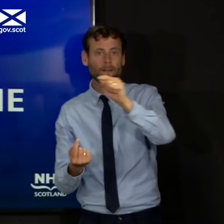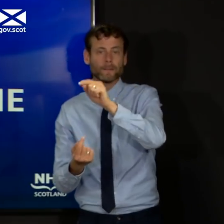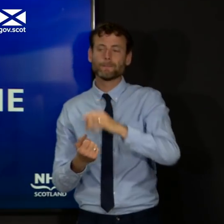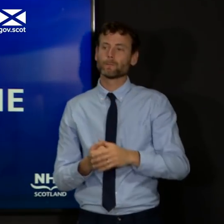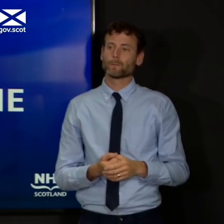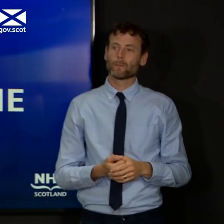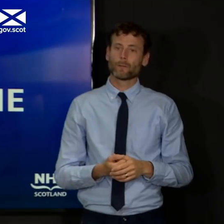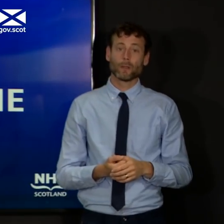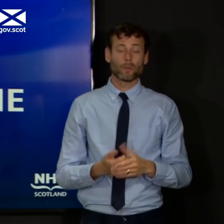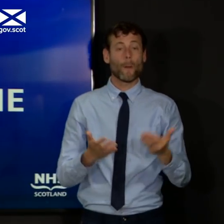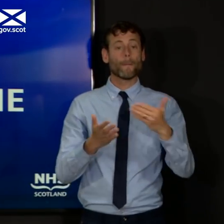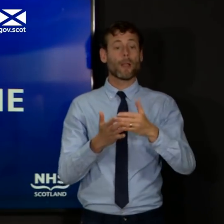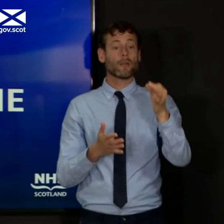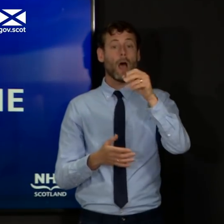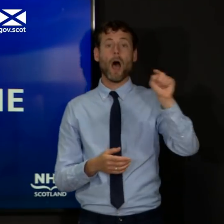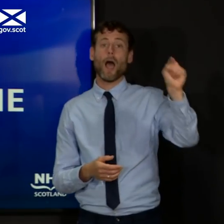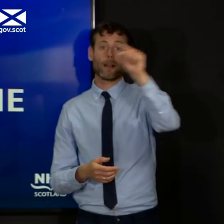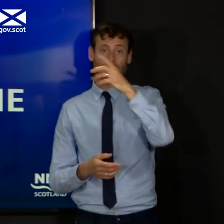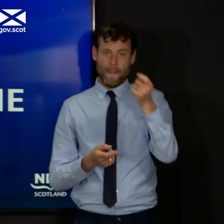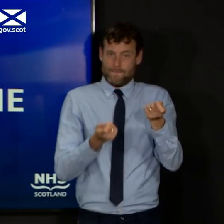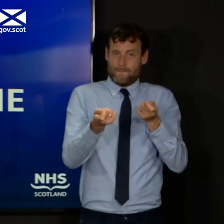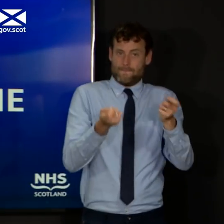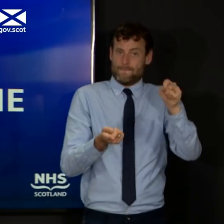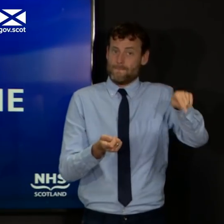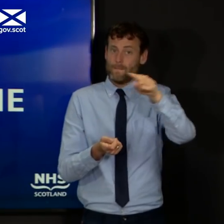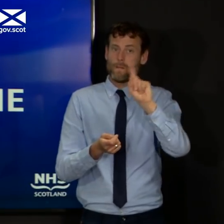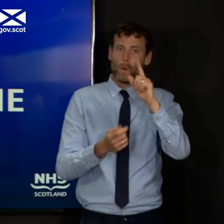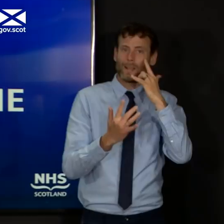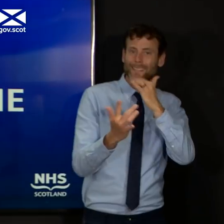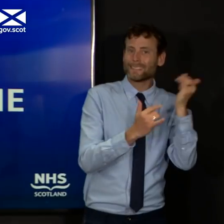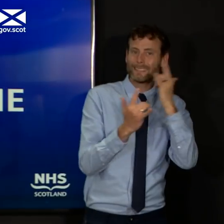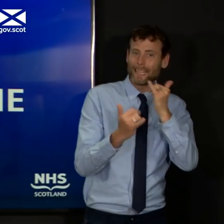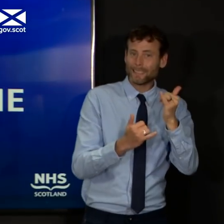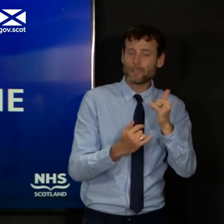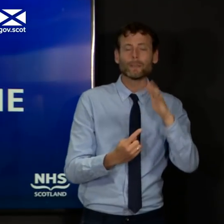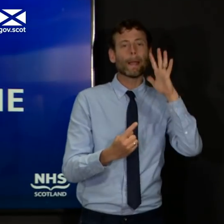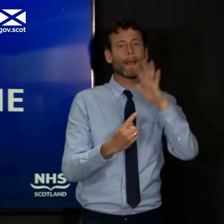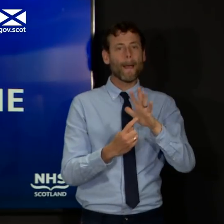is important, particularly for care home workers, that they have the assurance of whether or